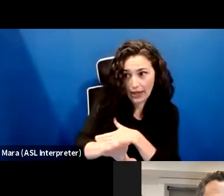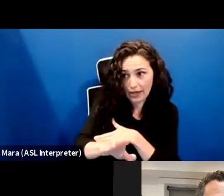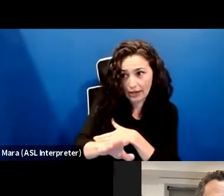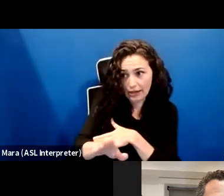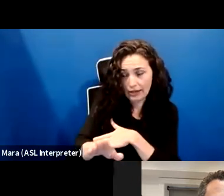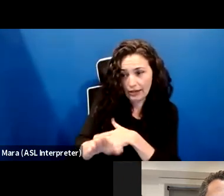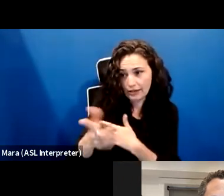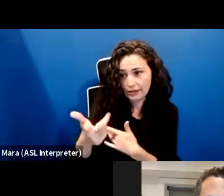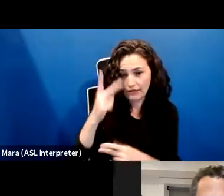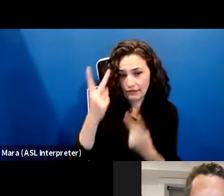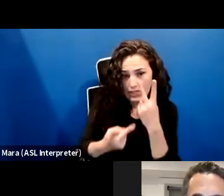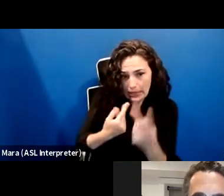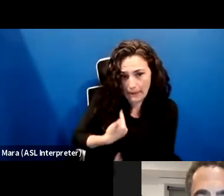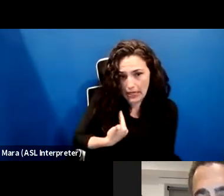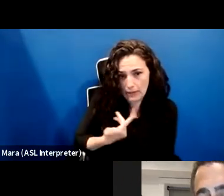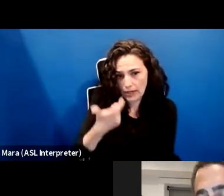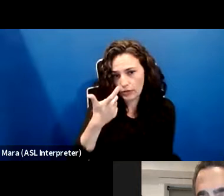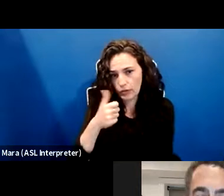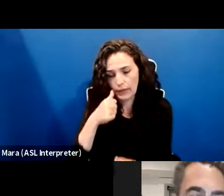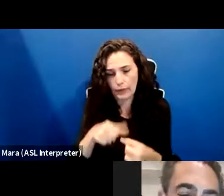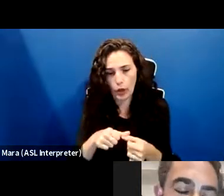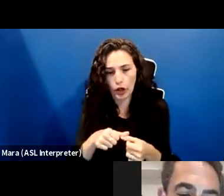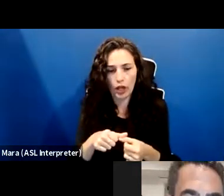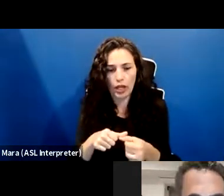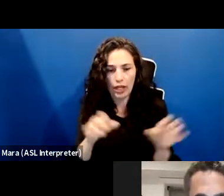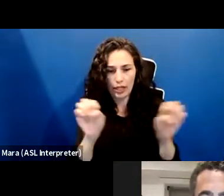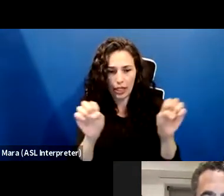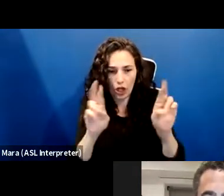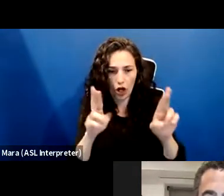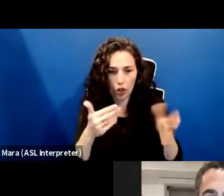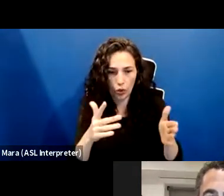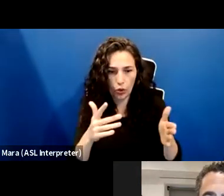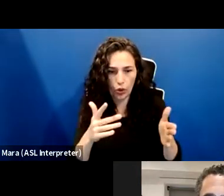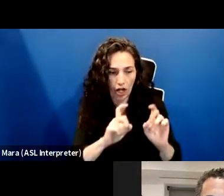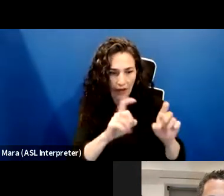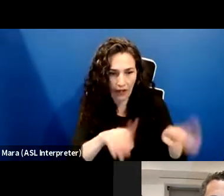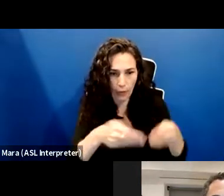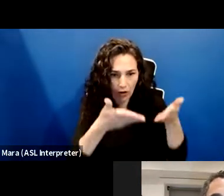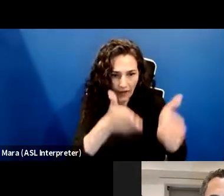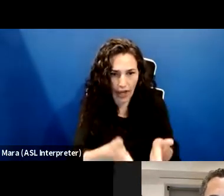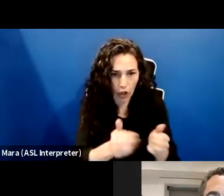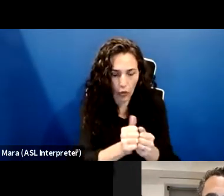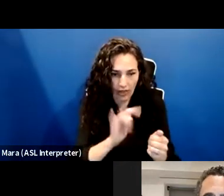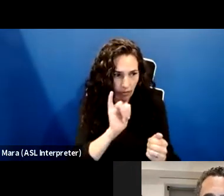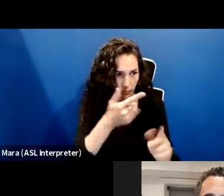with a specific complaint. So I was just in awe of how brave these patients were to share their stories.